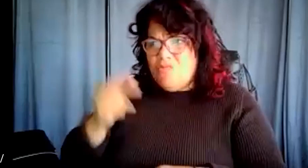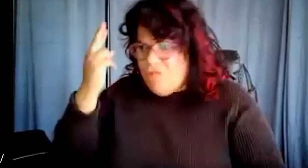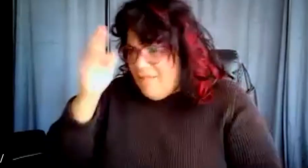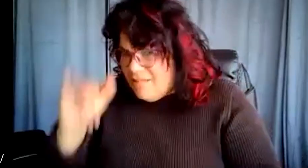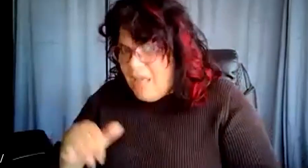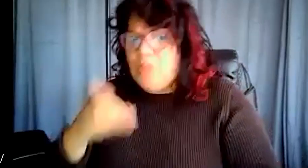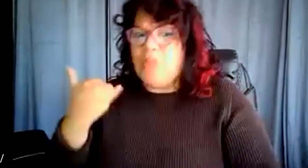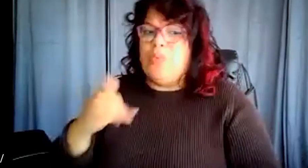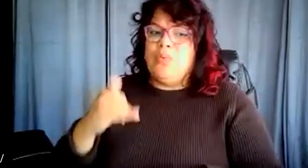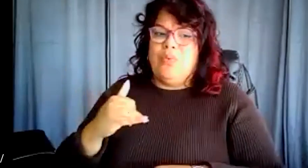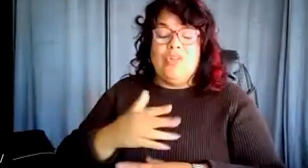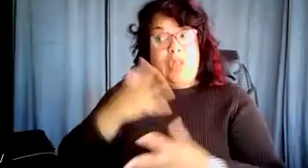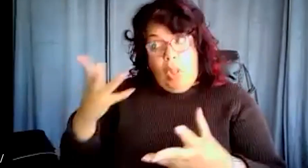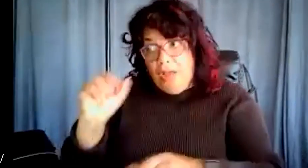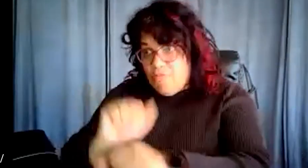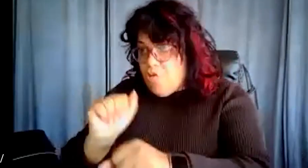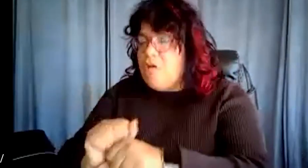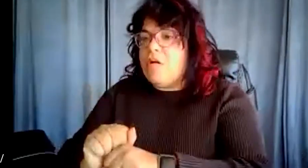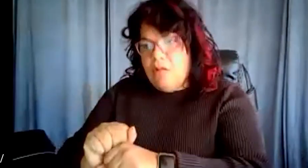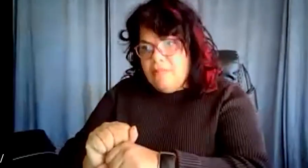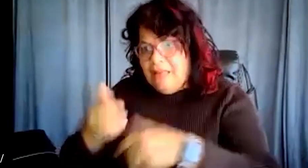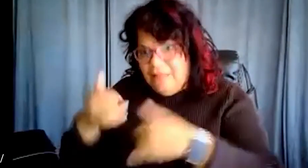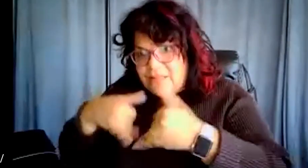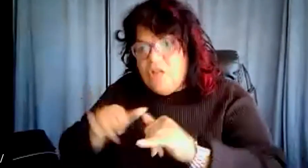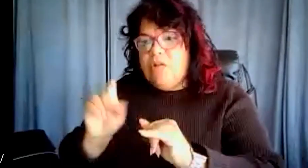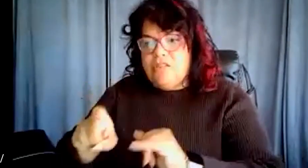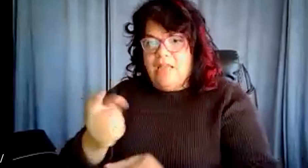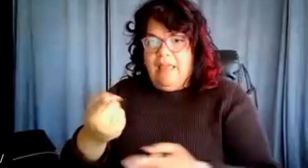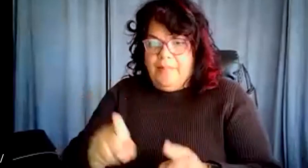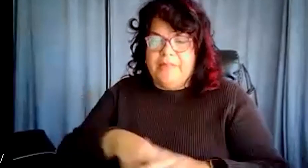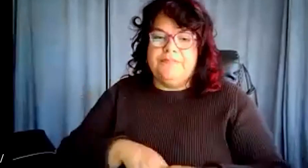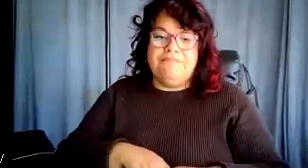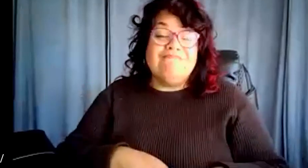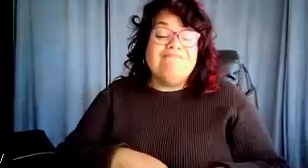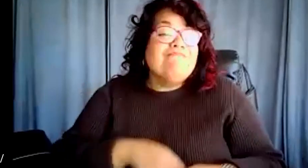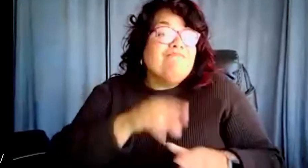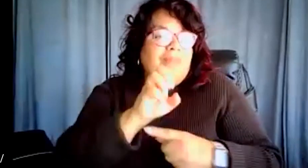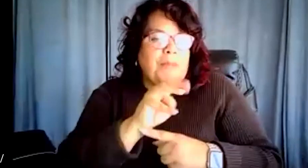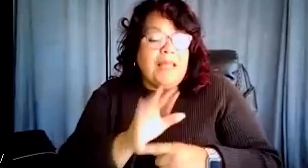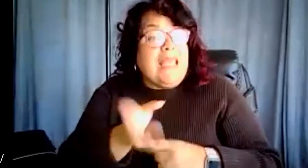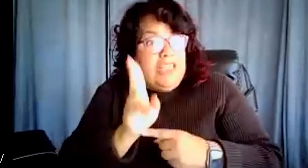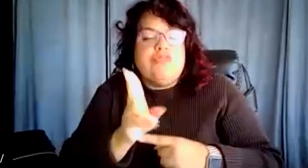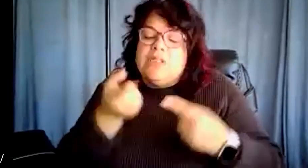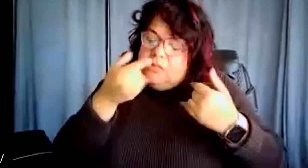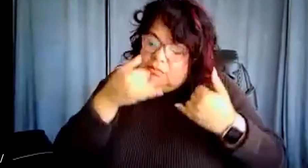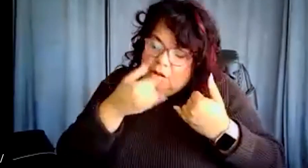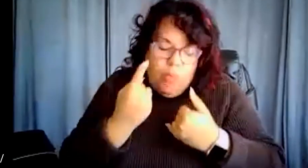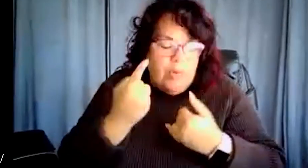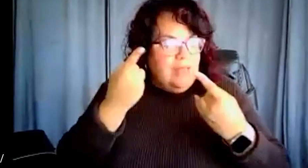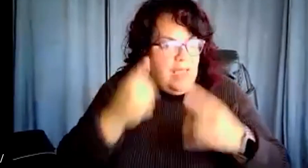Lots more work that needs to be done, obviously. Yeah, history is always happening, especially when it comes to social justice movements.